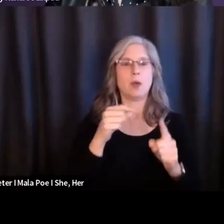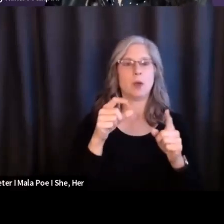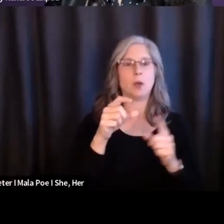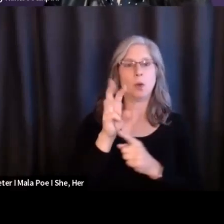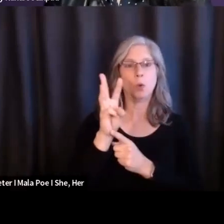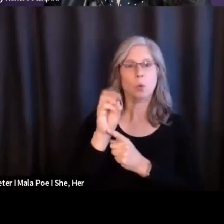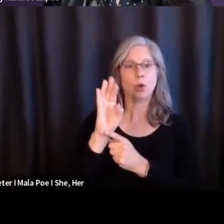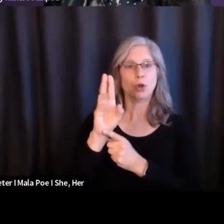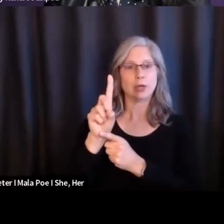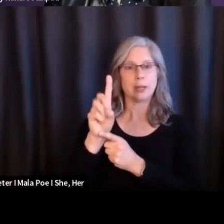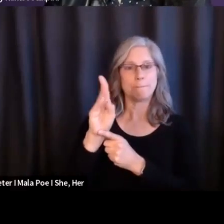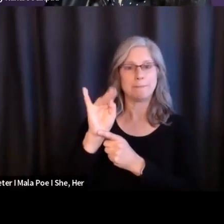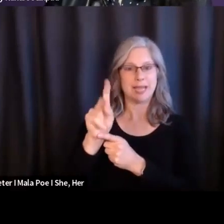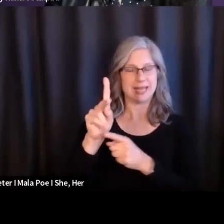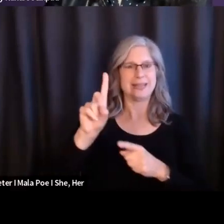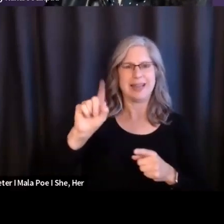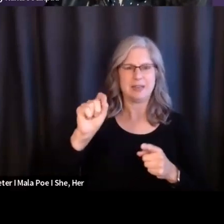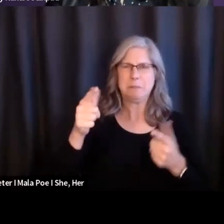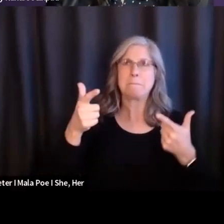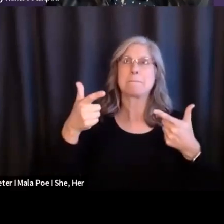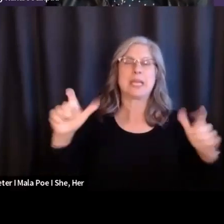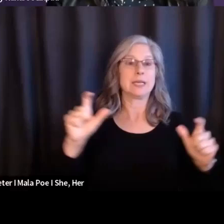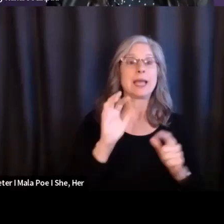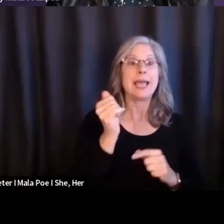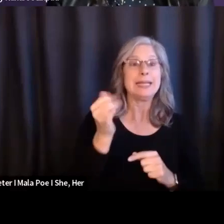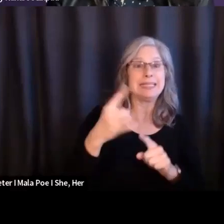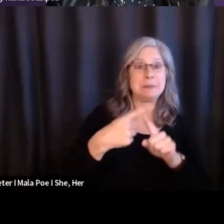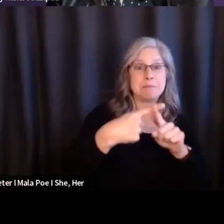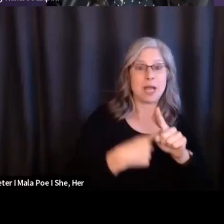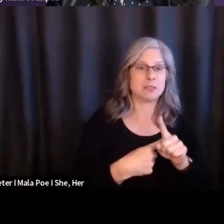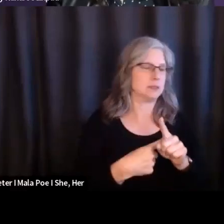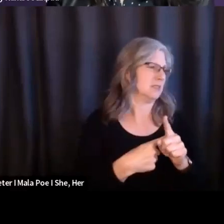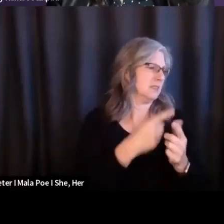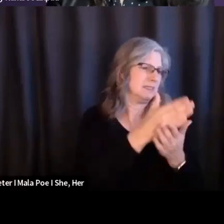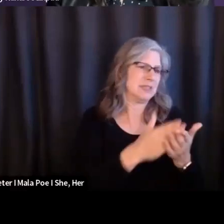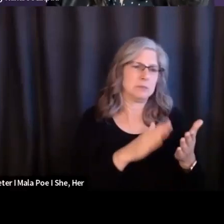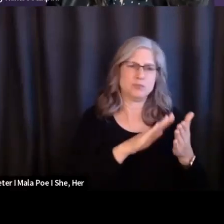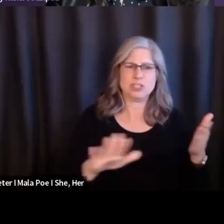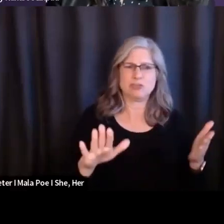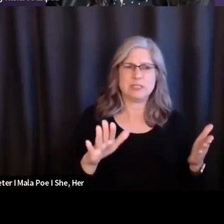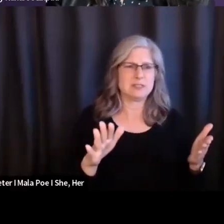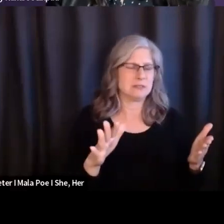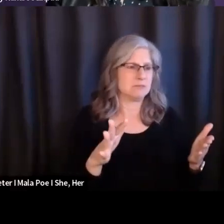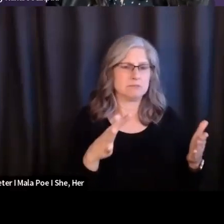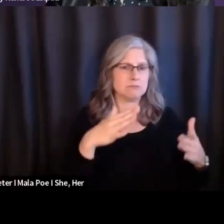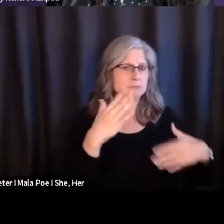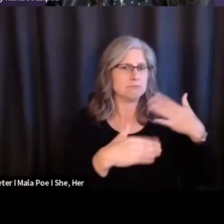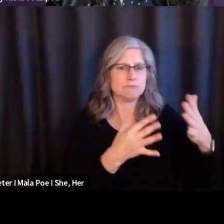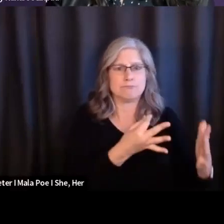they're so large, right? Like at 18 months, you can have children who are really, really moving towards good proficiency, right?